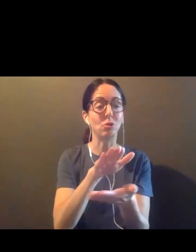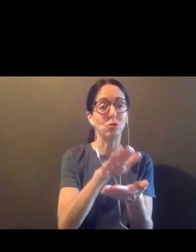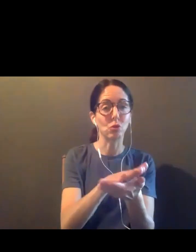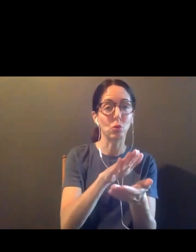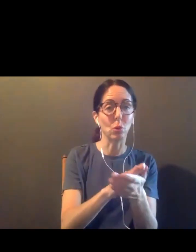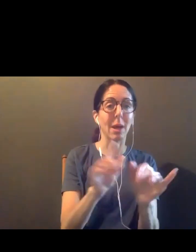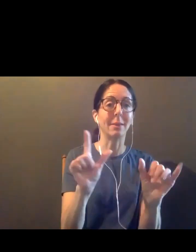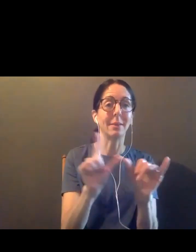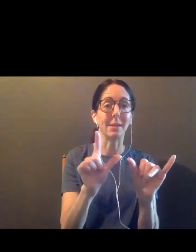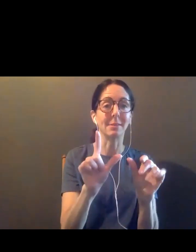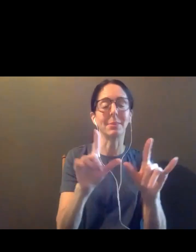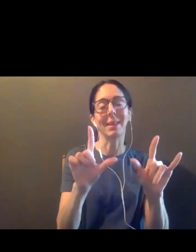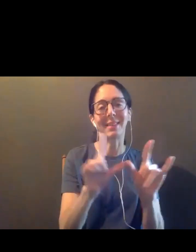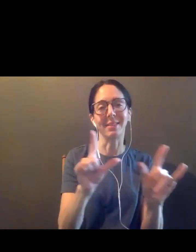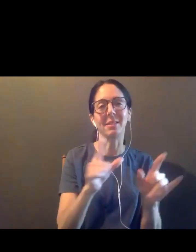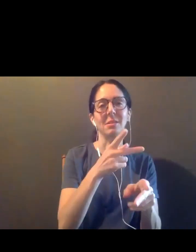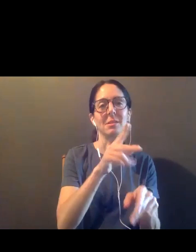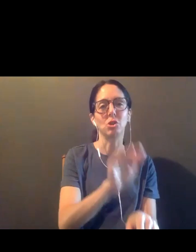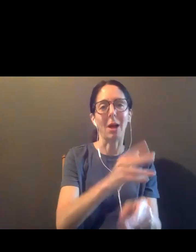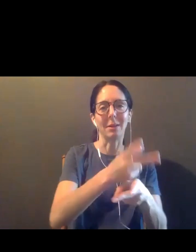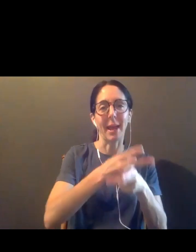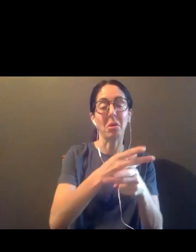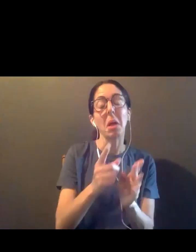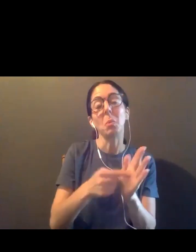childcare, and on occasion within the home.